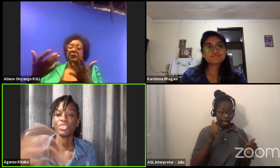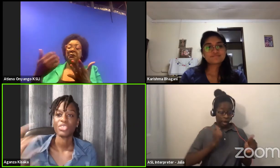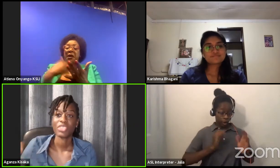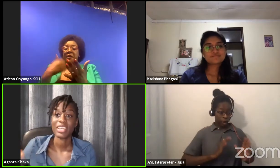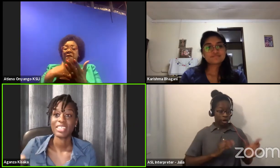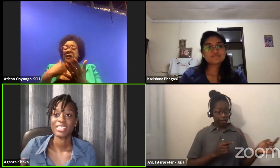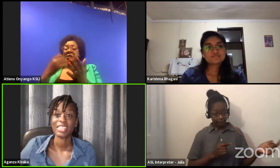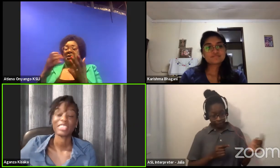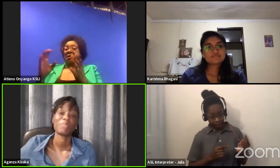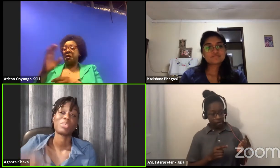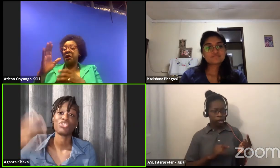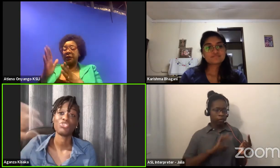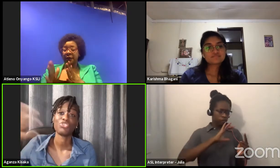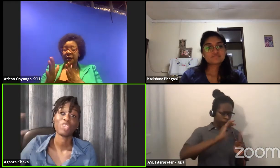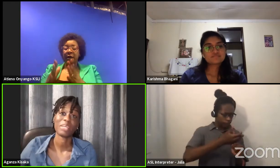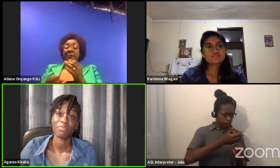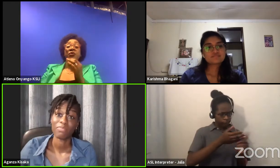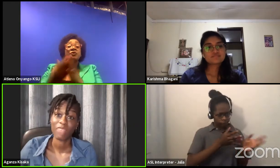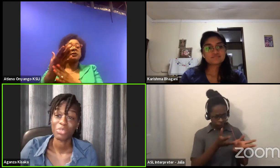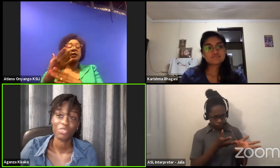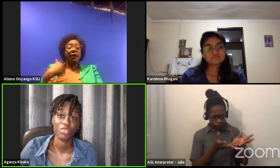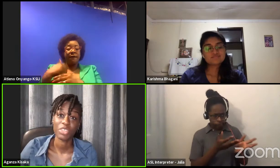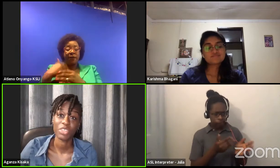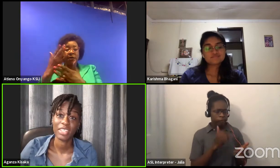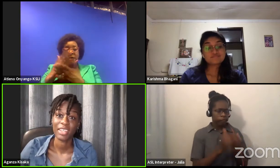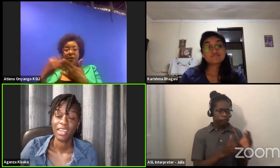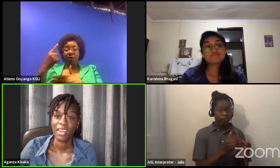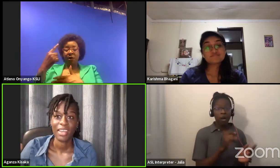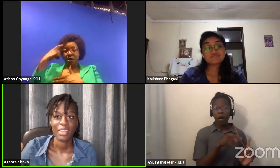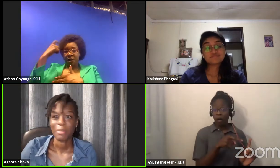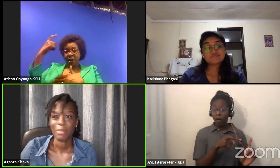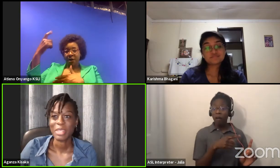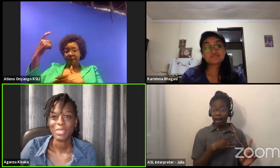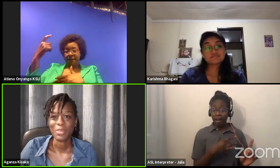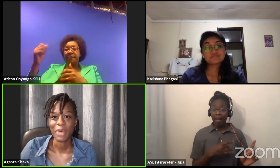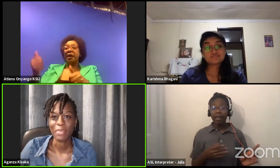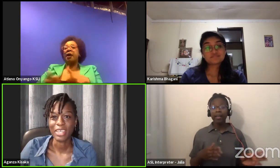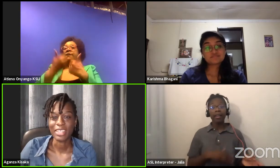reducing is seeing someone's dream come to fruition, and that makes me so happy.